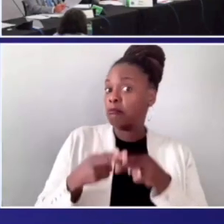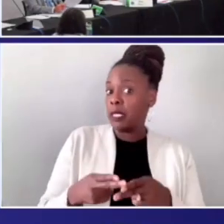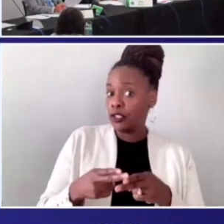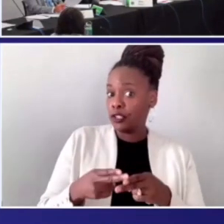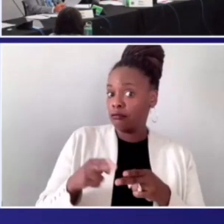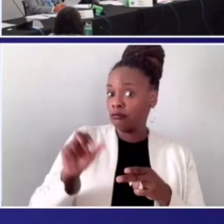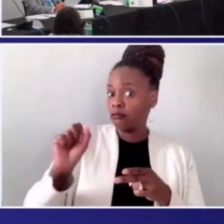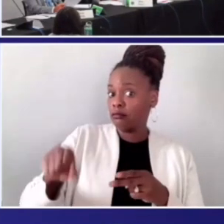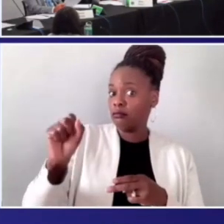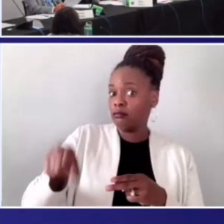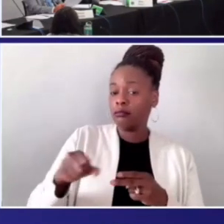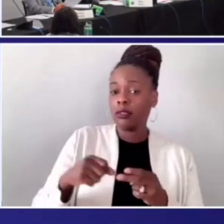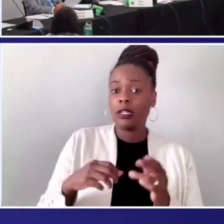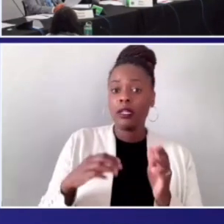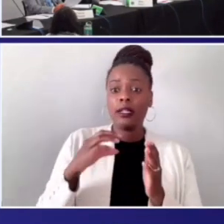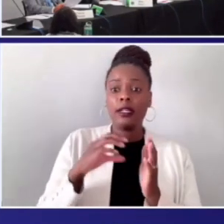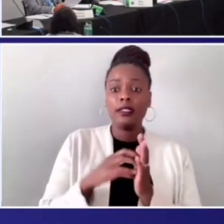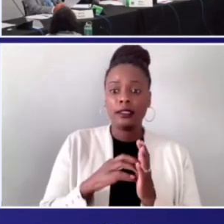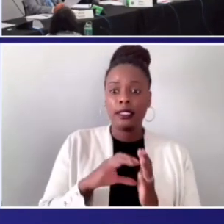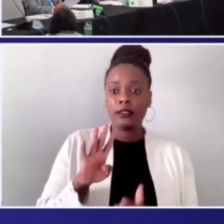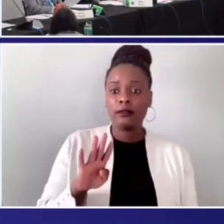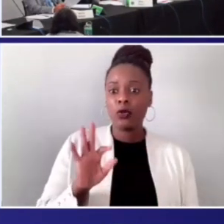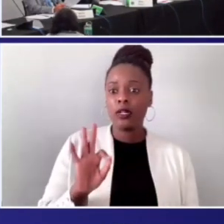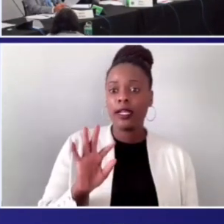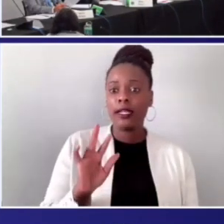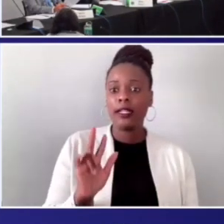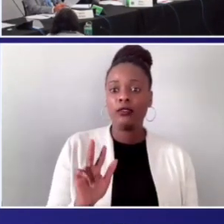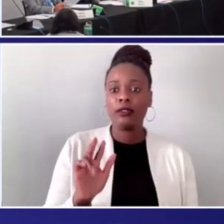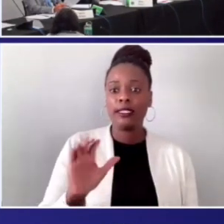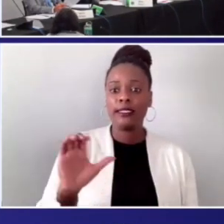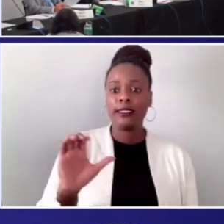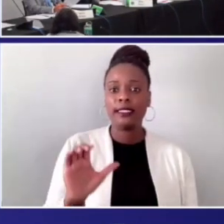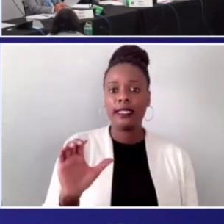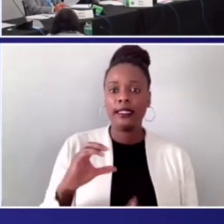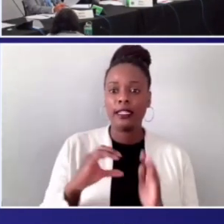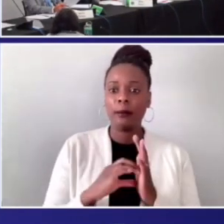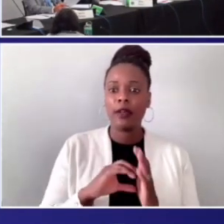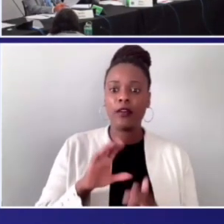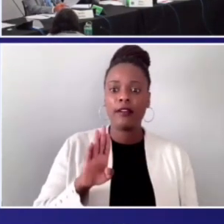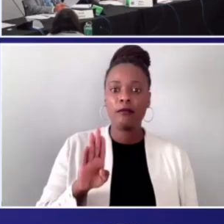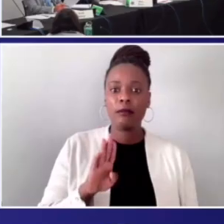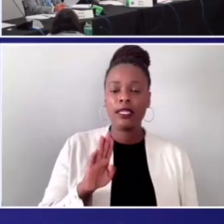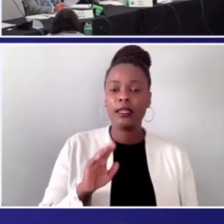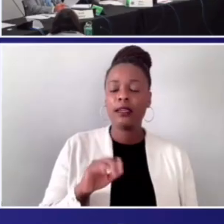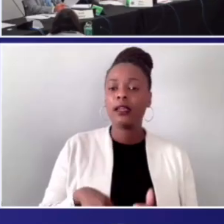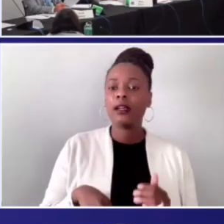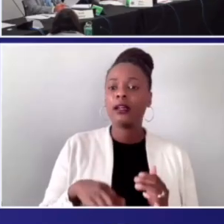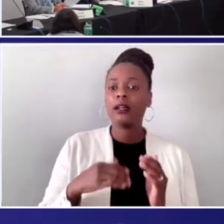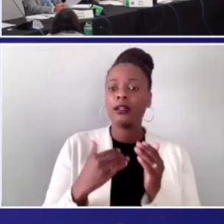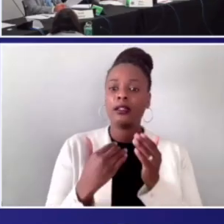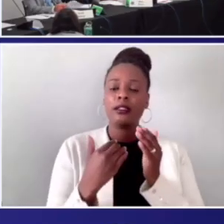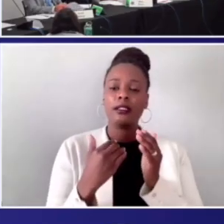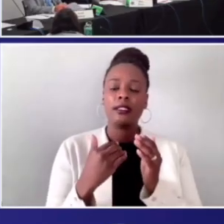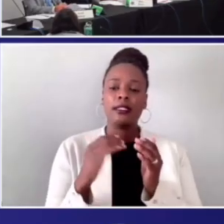section 493(c), paragraph (b), subparagraph (1) of the HEA. But I just wanted to make sure that